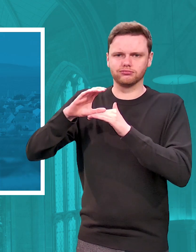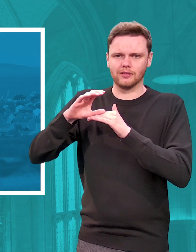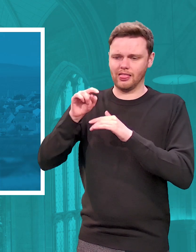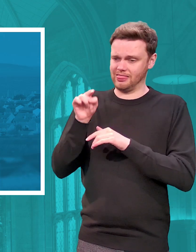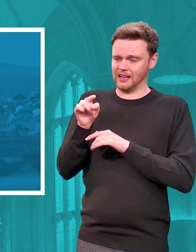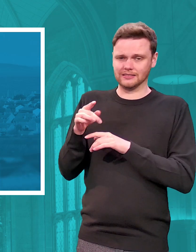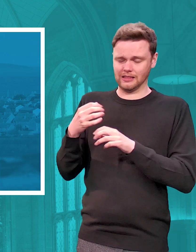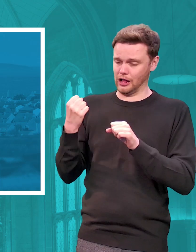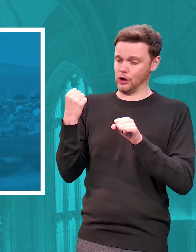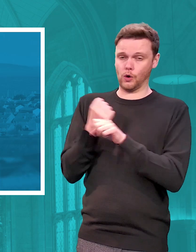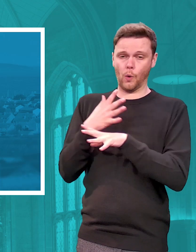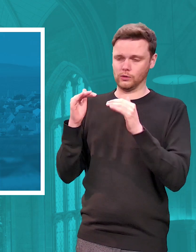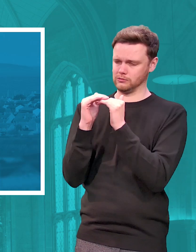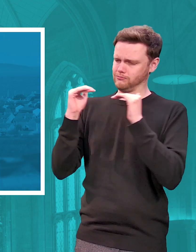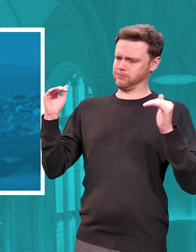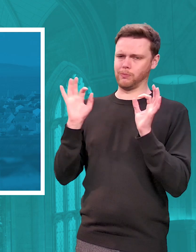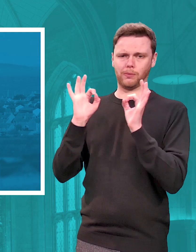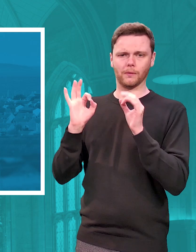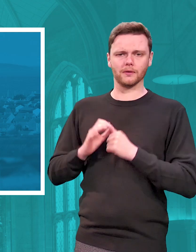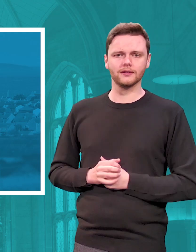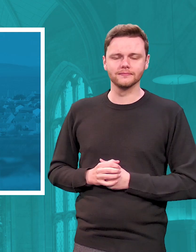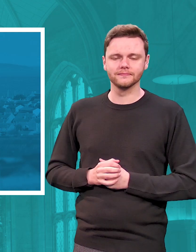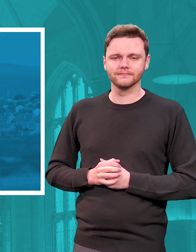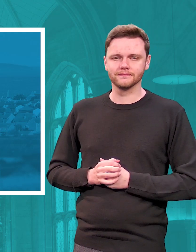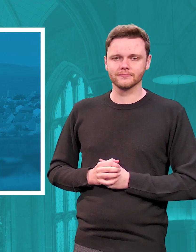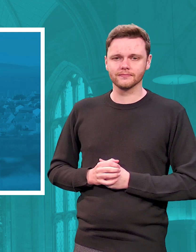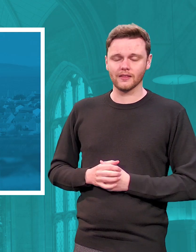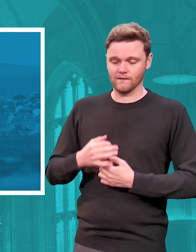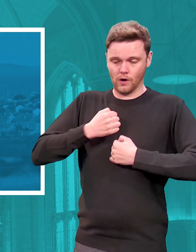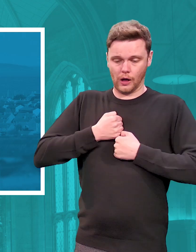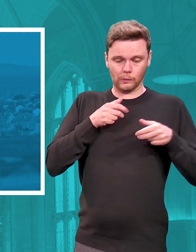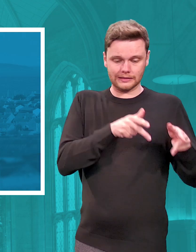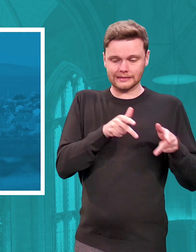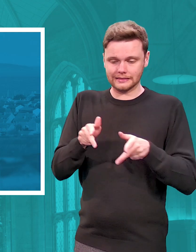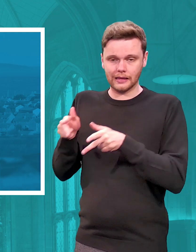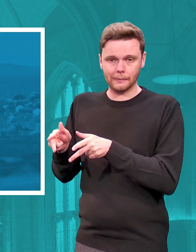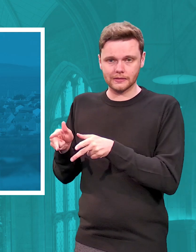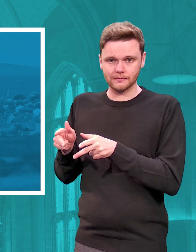is the gold standard. For each of our schemes, the Church of Scotland Schemes,